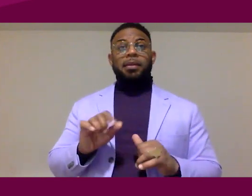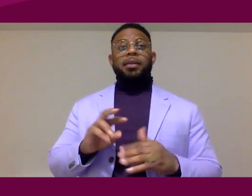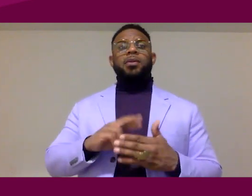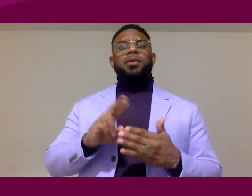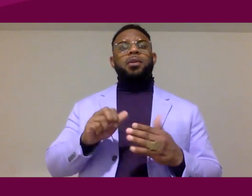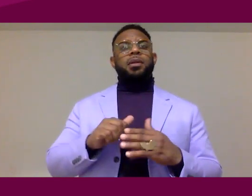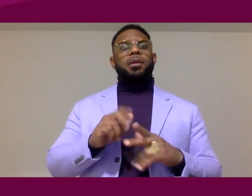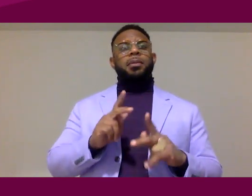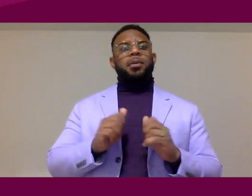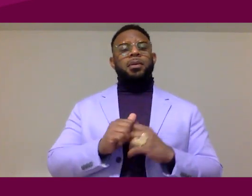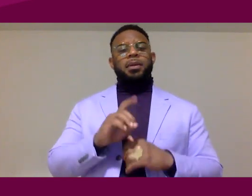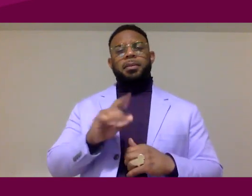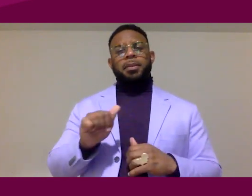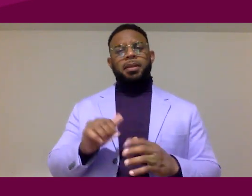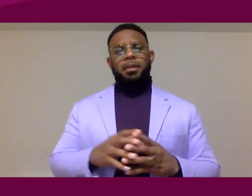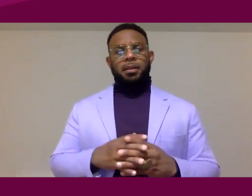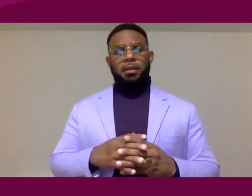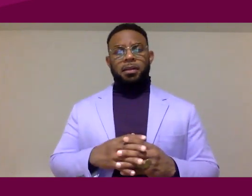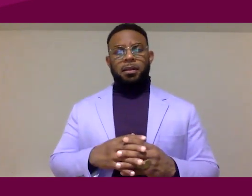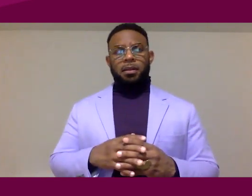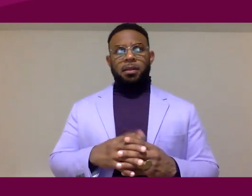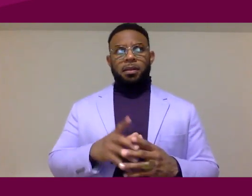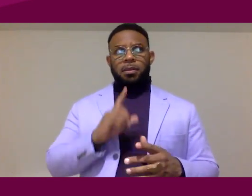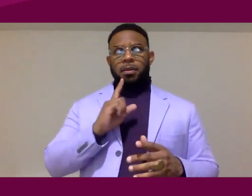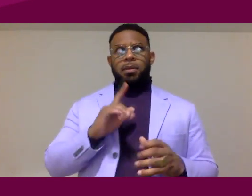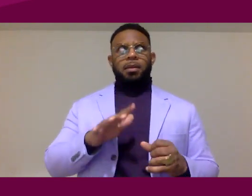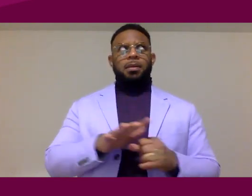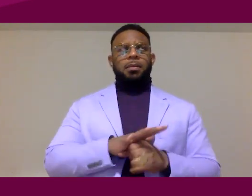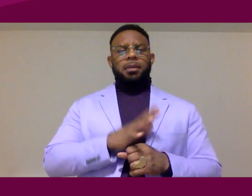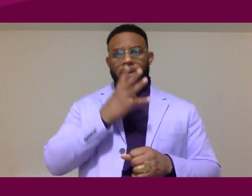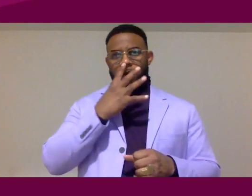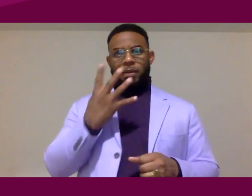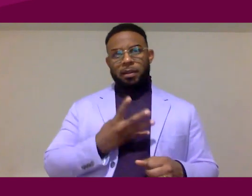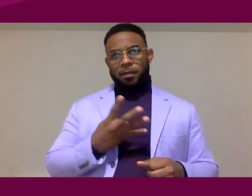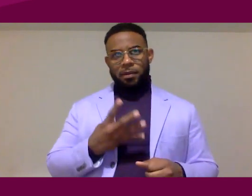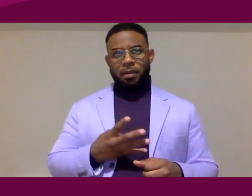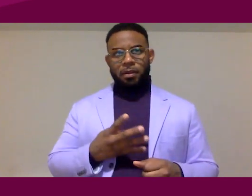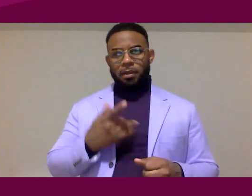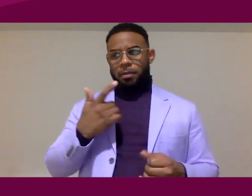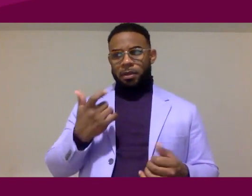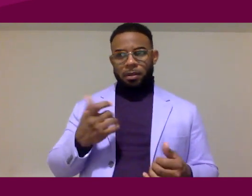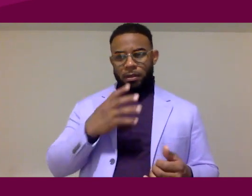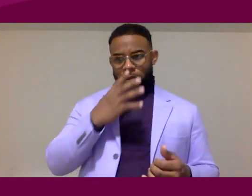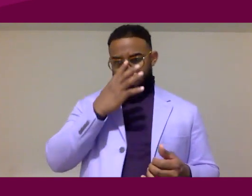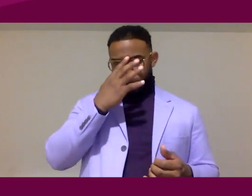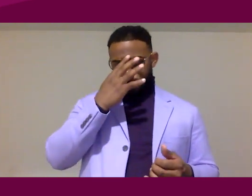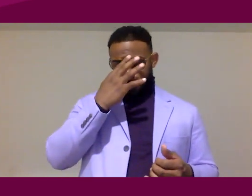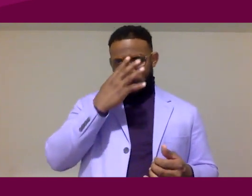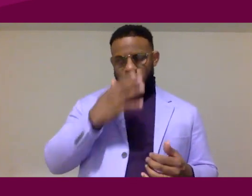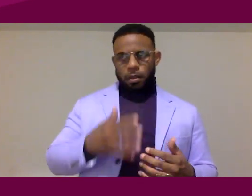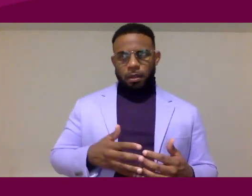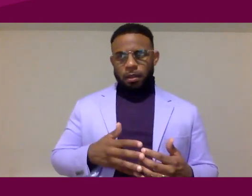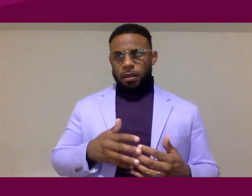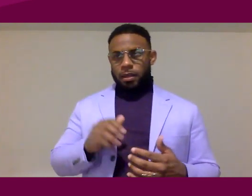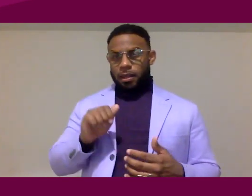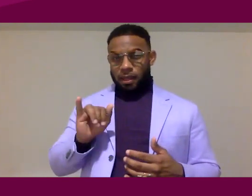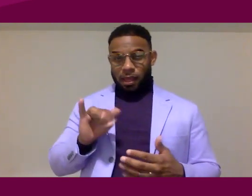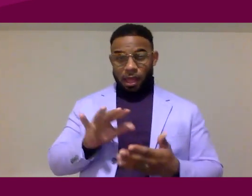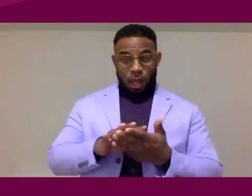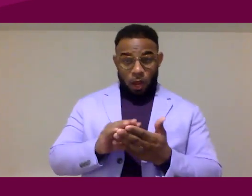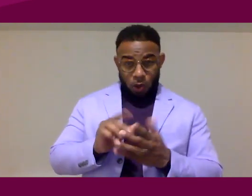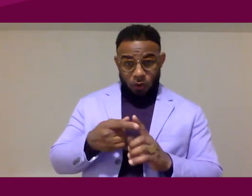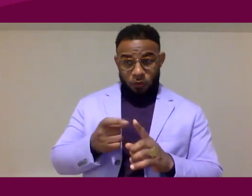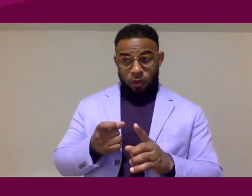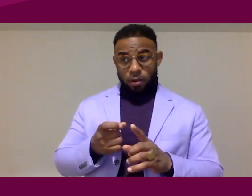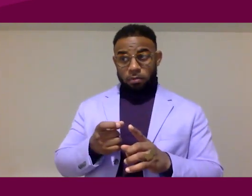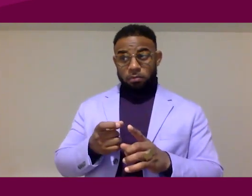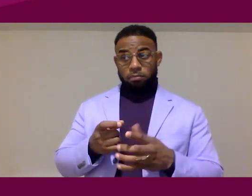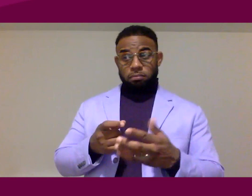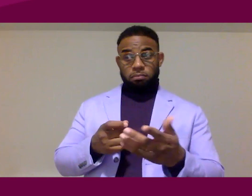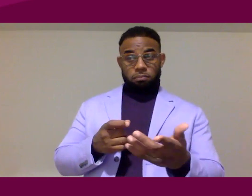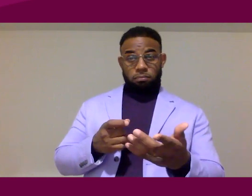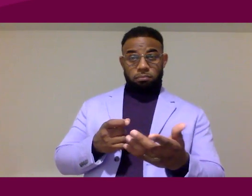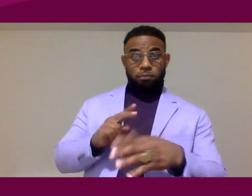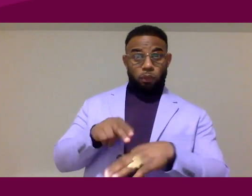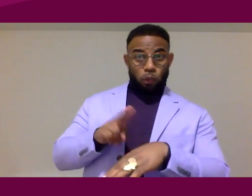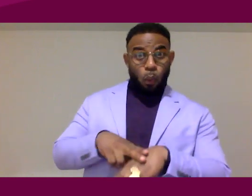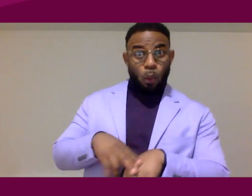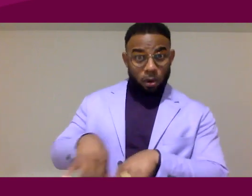in people with disabilities being completely left out because AI learns from norms.